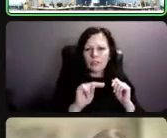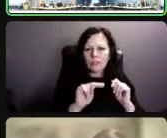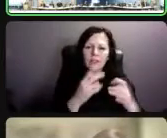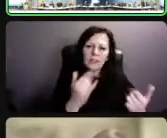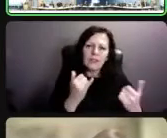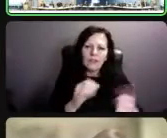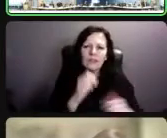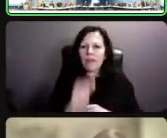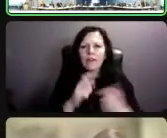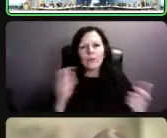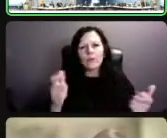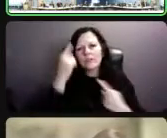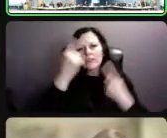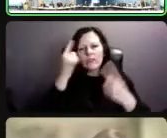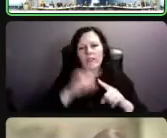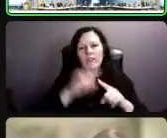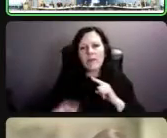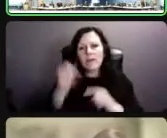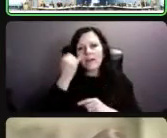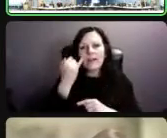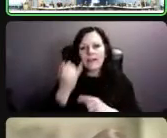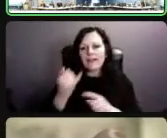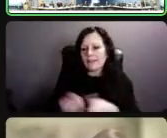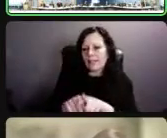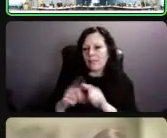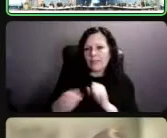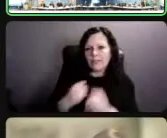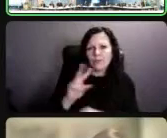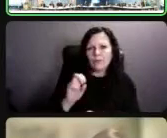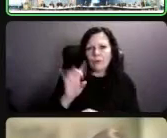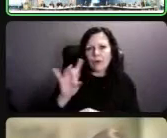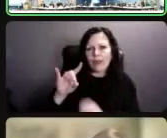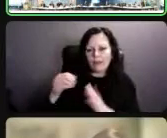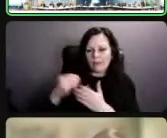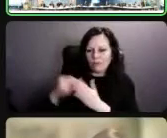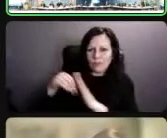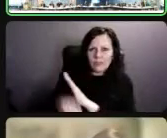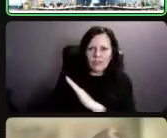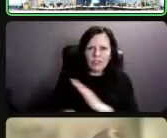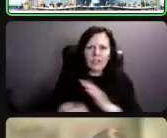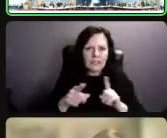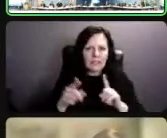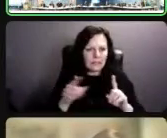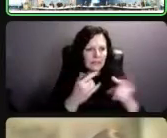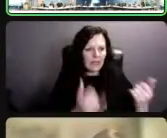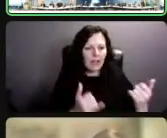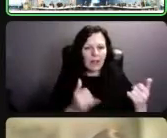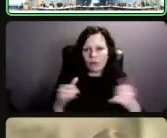COMPRESSION RIGHT NOW OUTSIDE A